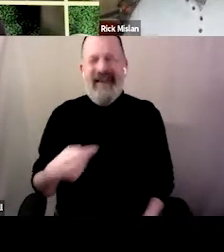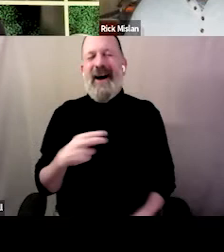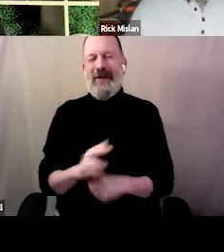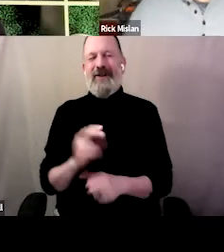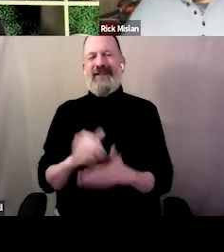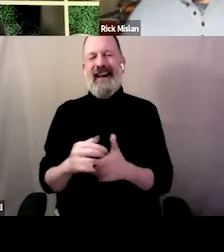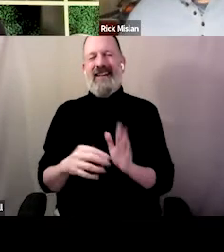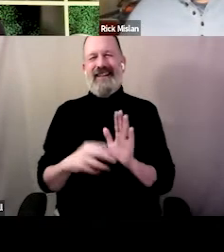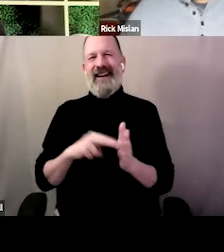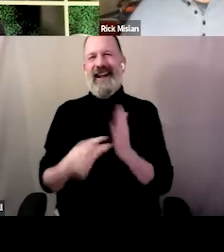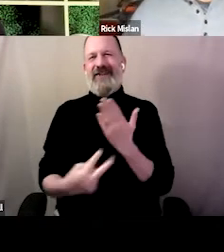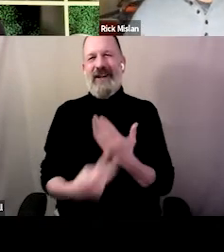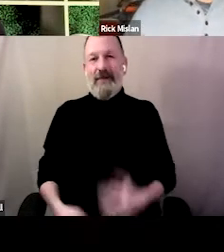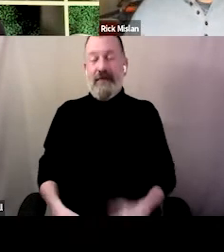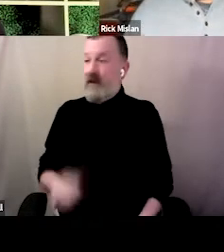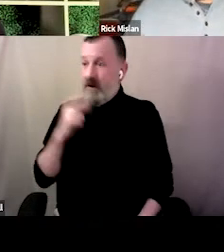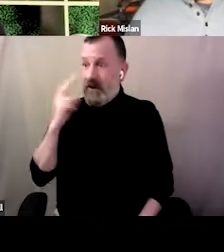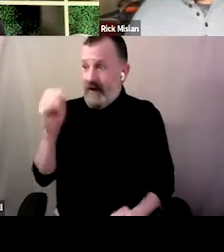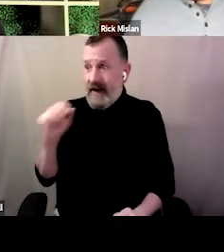Rick Mislan: I don't see any other questions out here, guys. I mean, we have